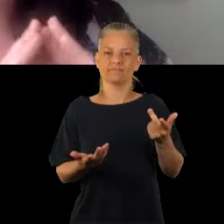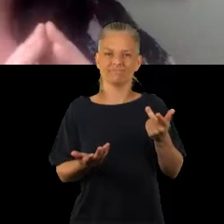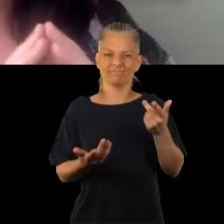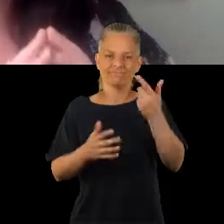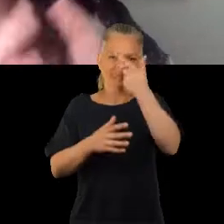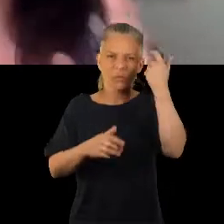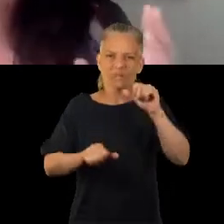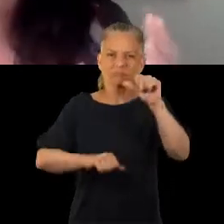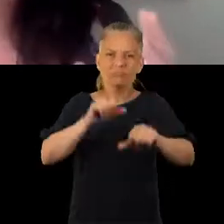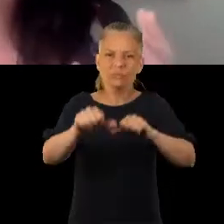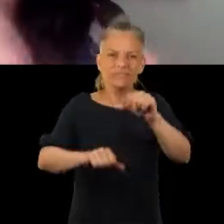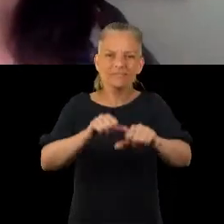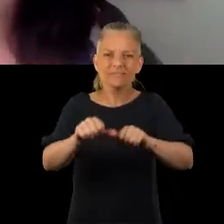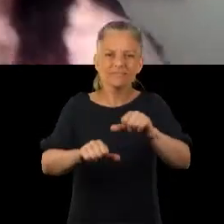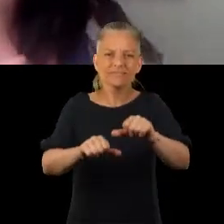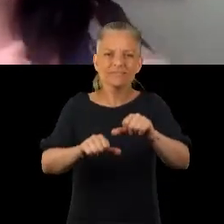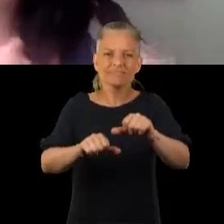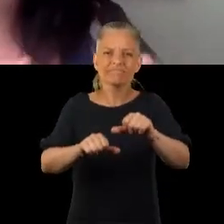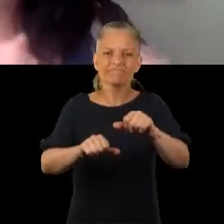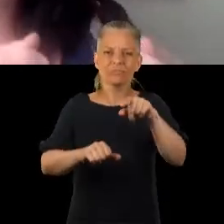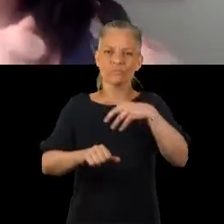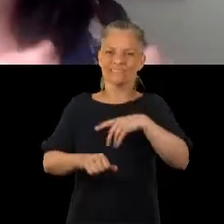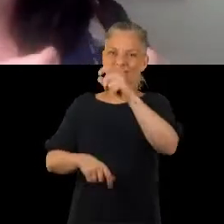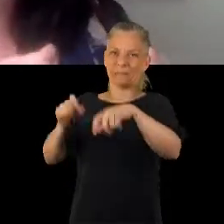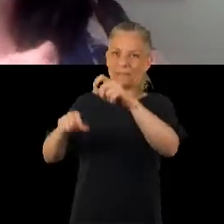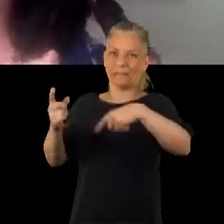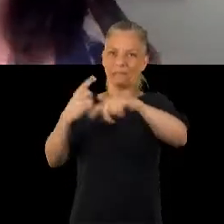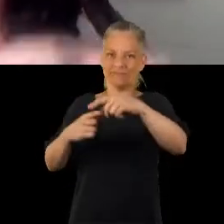this new workforce that’s going to treat that lived experience in a particular way. And